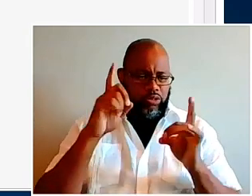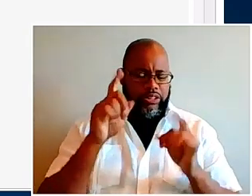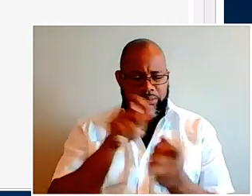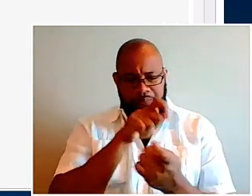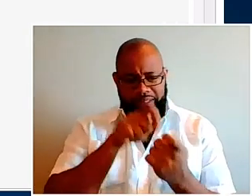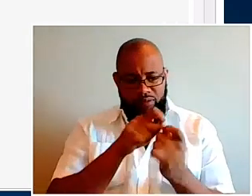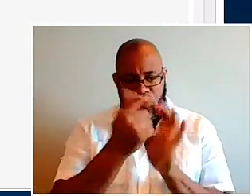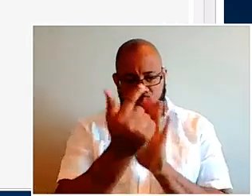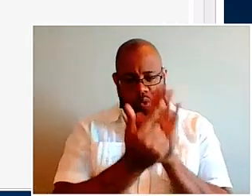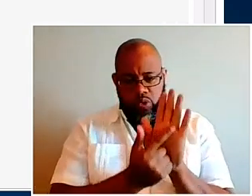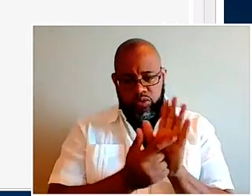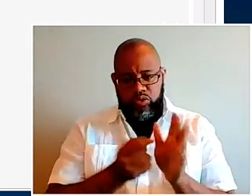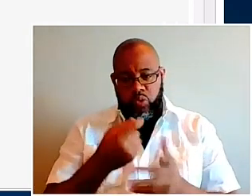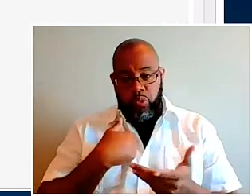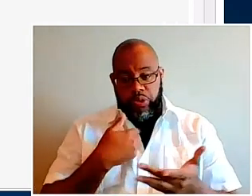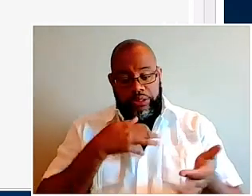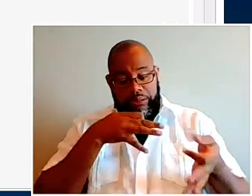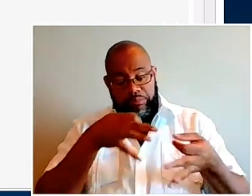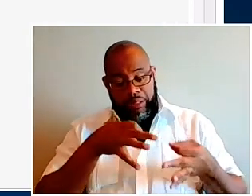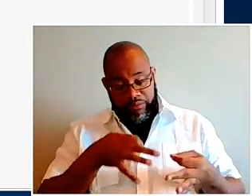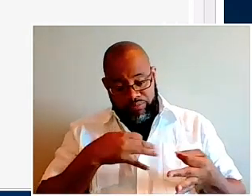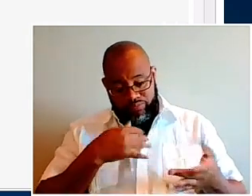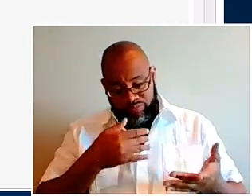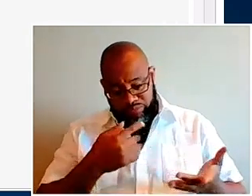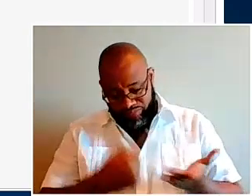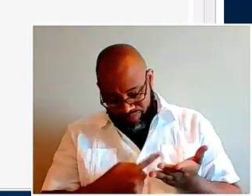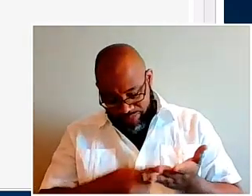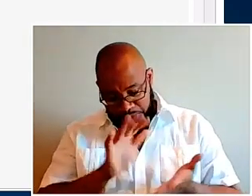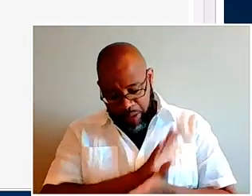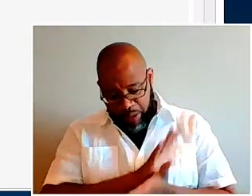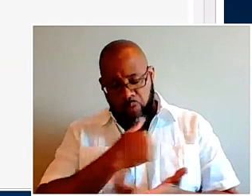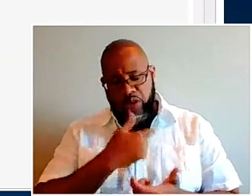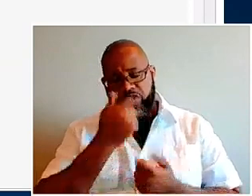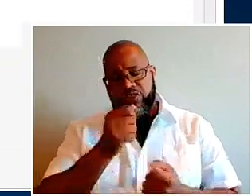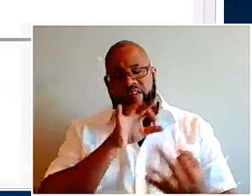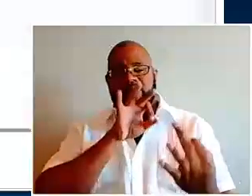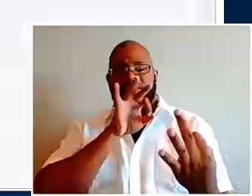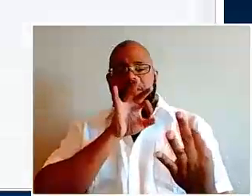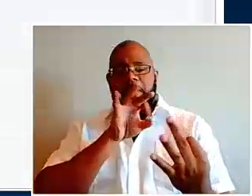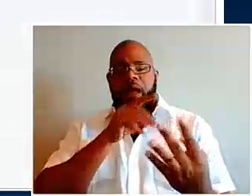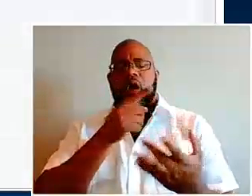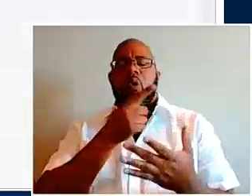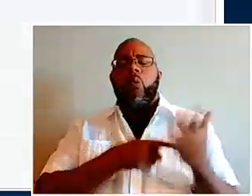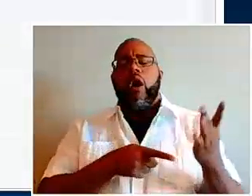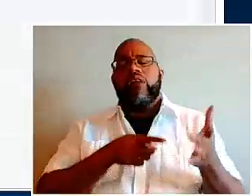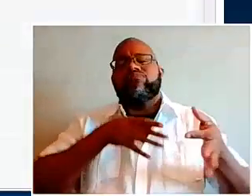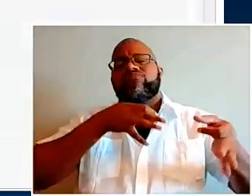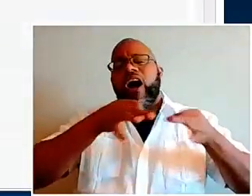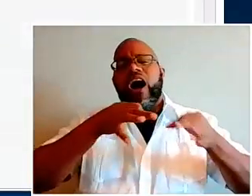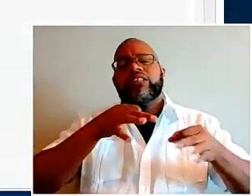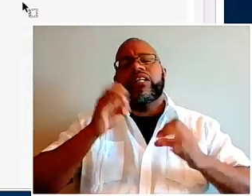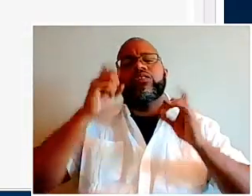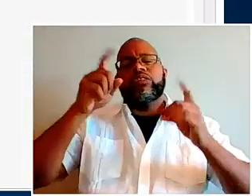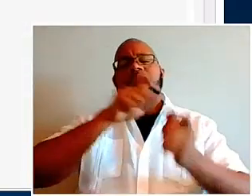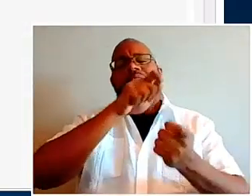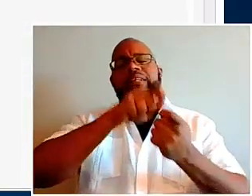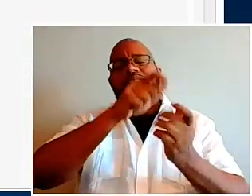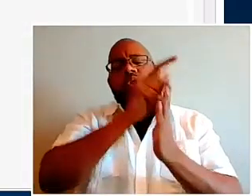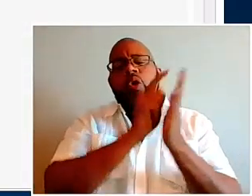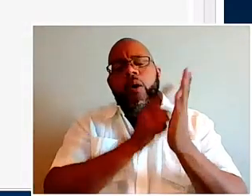So as we walk through this paper, we are interested in feedback for what defines education-specific law. Because we've had a lot of discussion